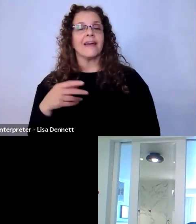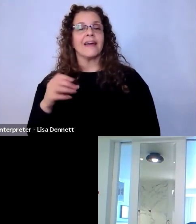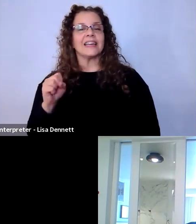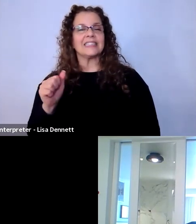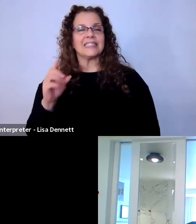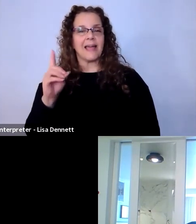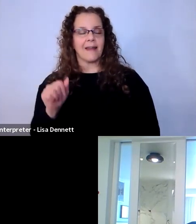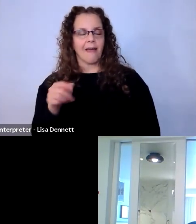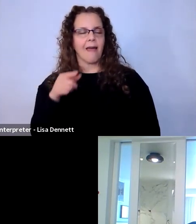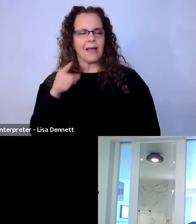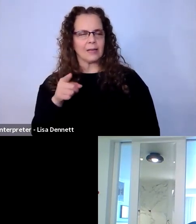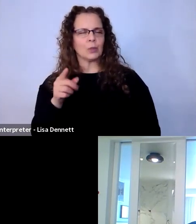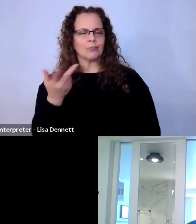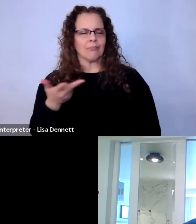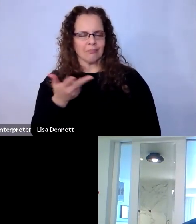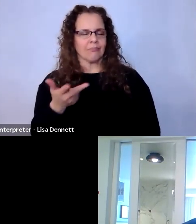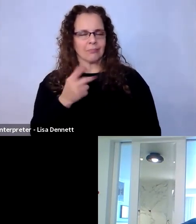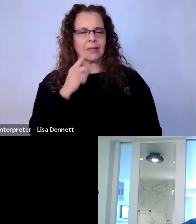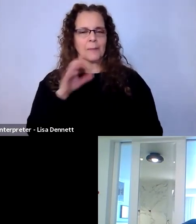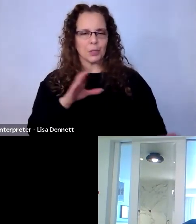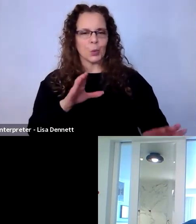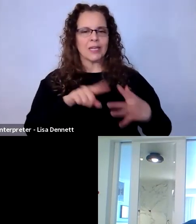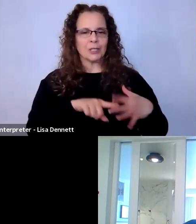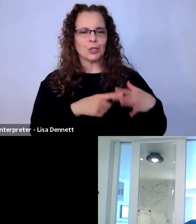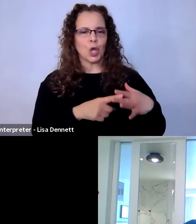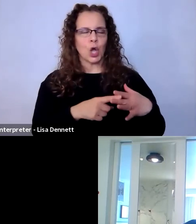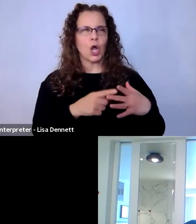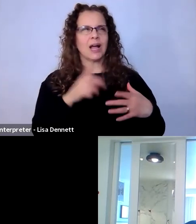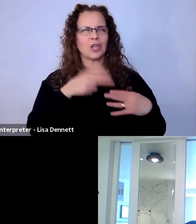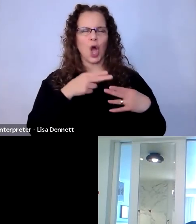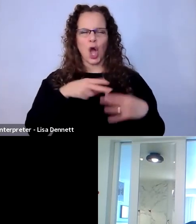yeah yeah so pave the way to God something like that hook up with.